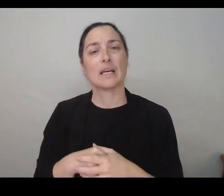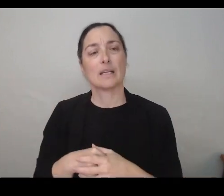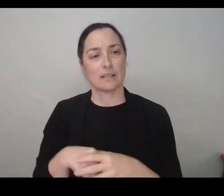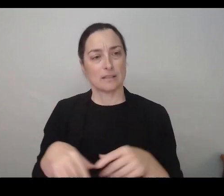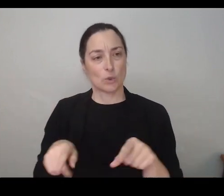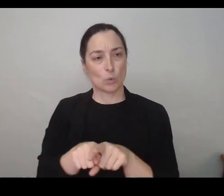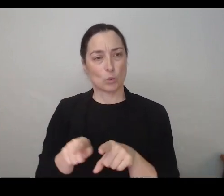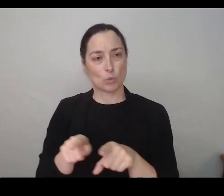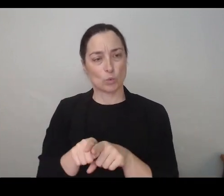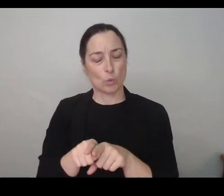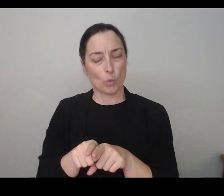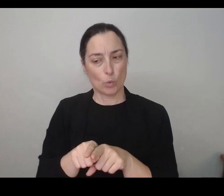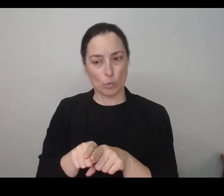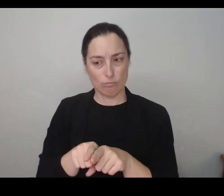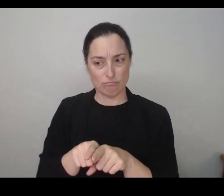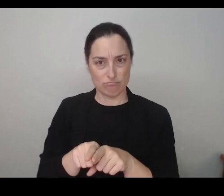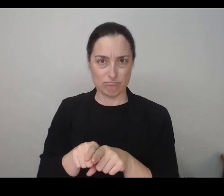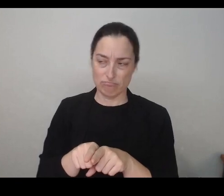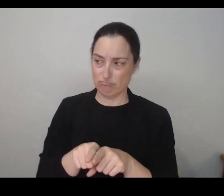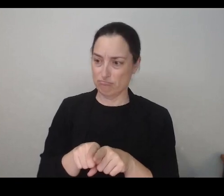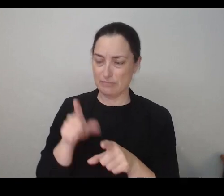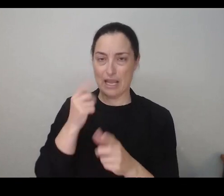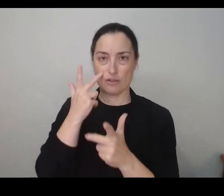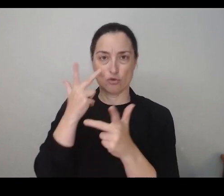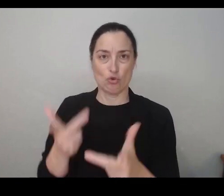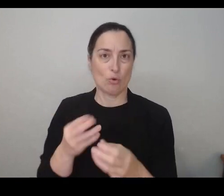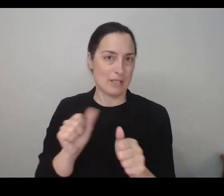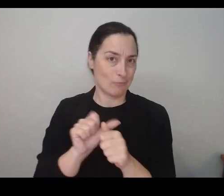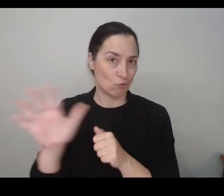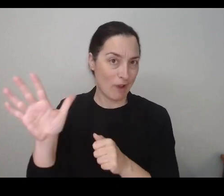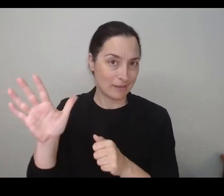to showcase some great works and to talk about heritage